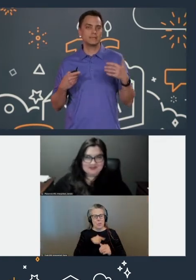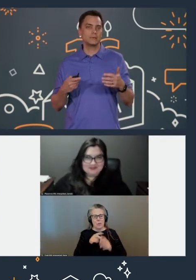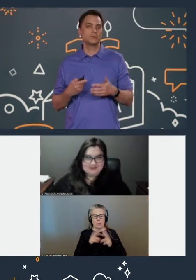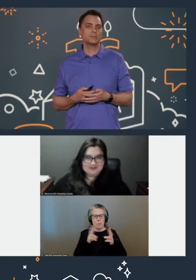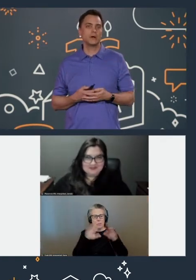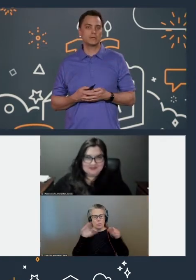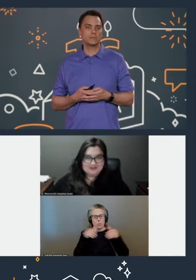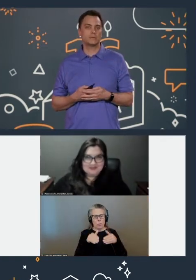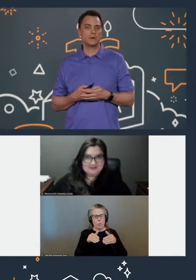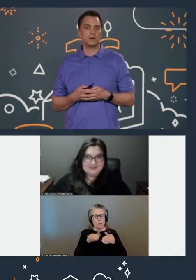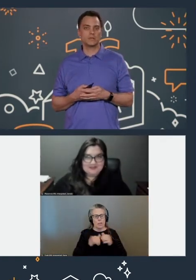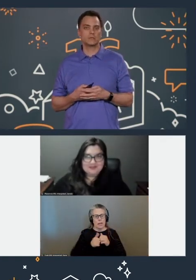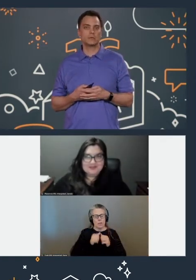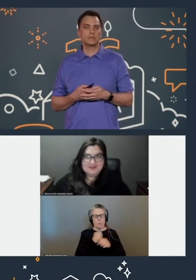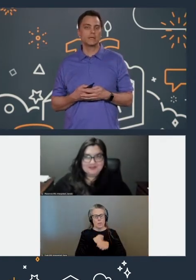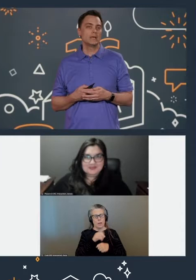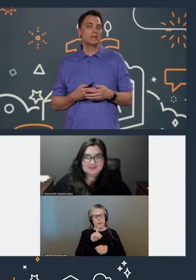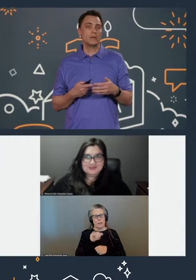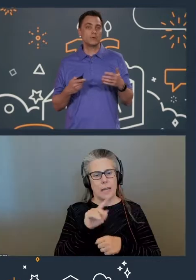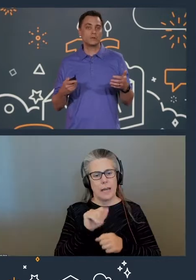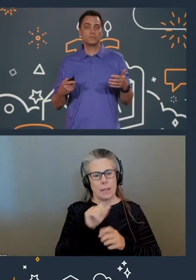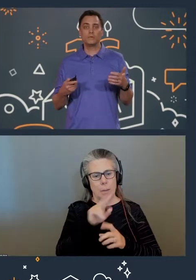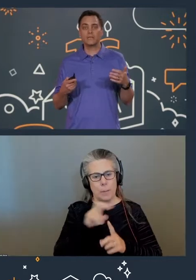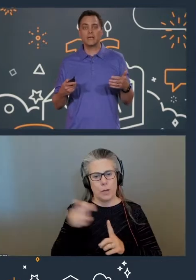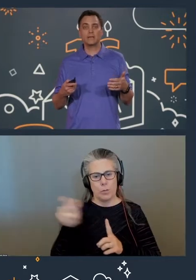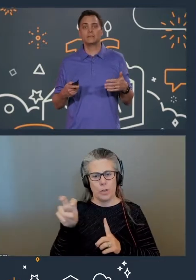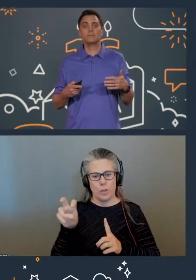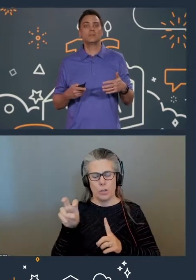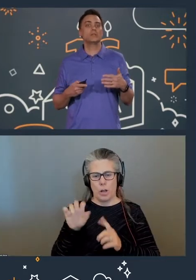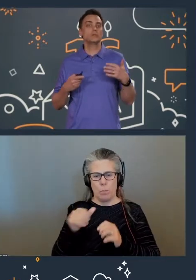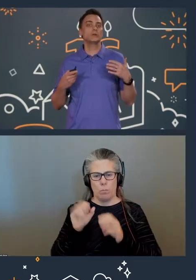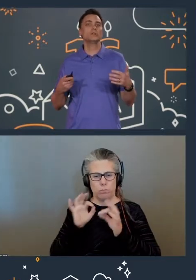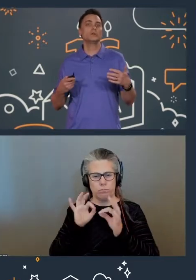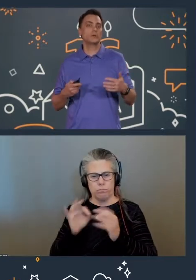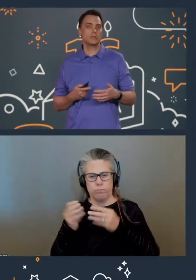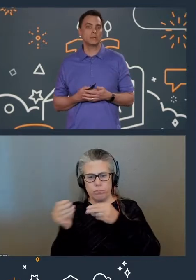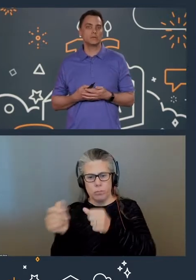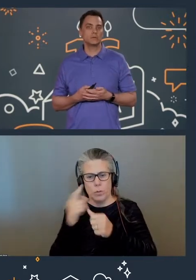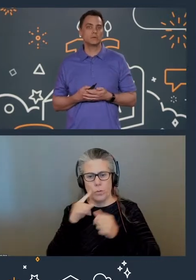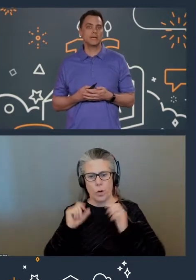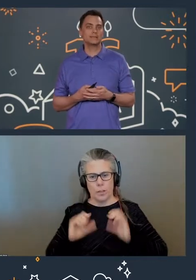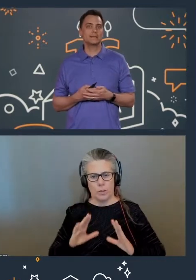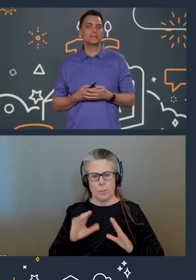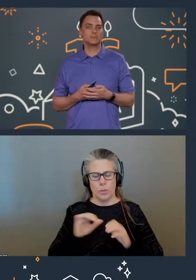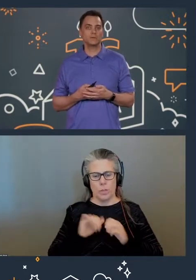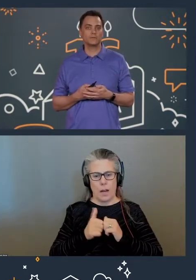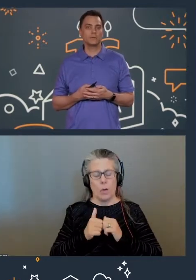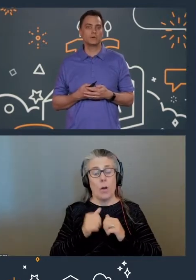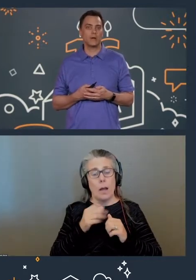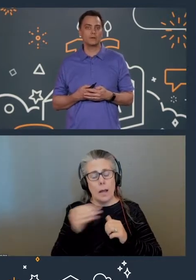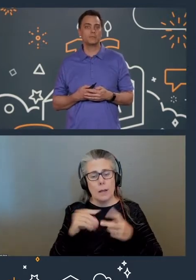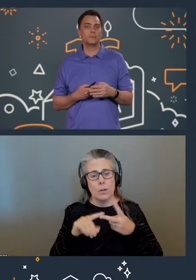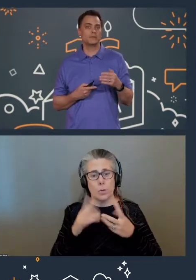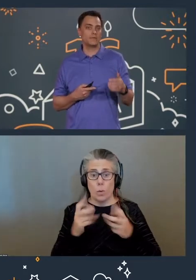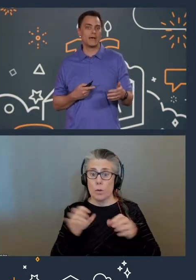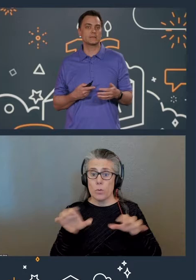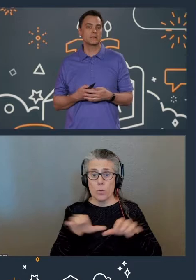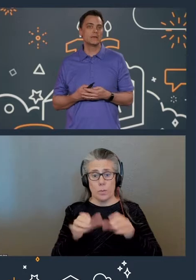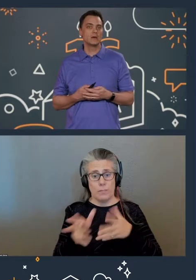as simple as possible for our customers. Now, of course, moving data is something that you wanna do quickly, and so DataSync is built from the ground up to be fast.